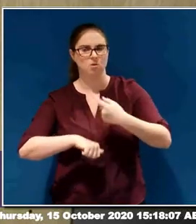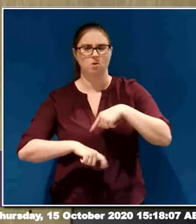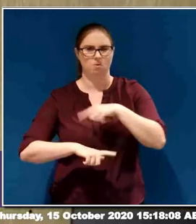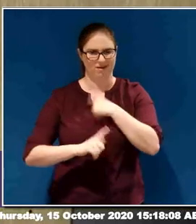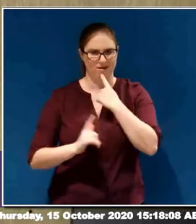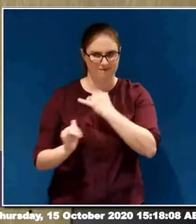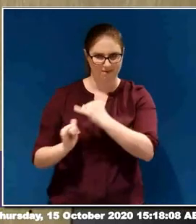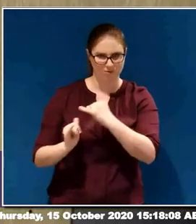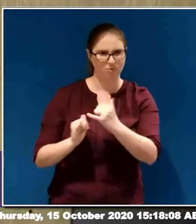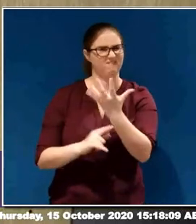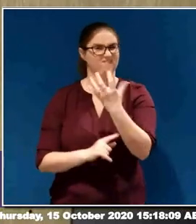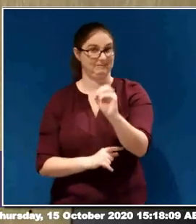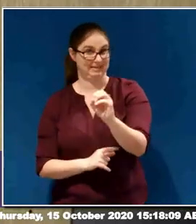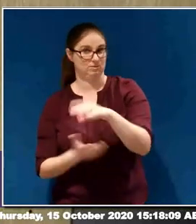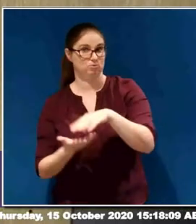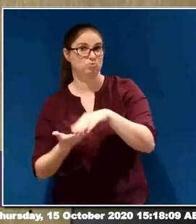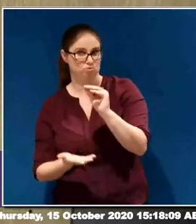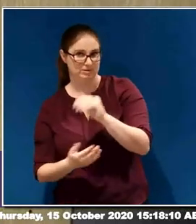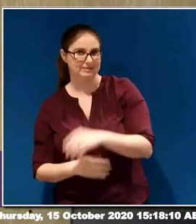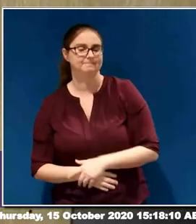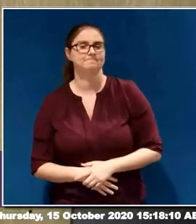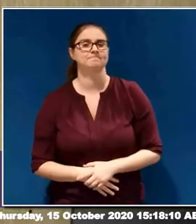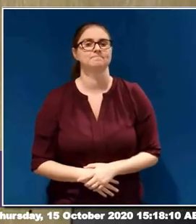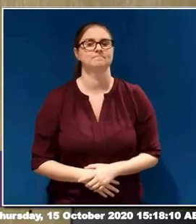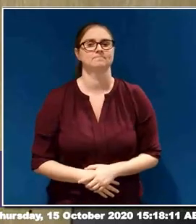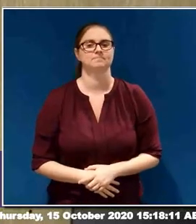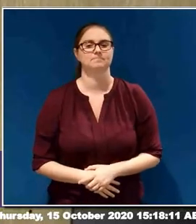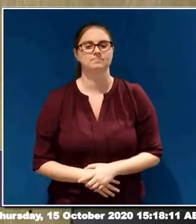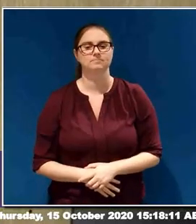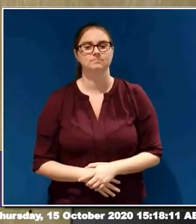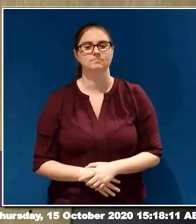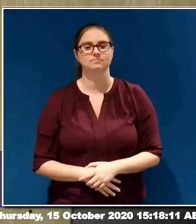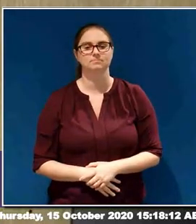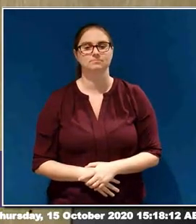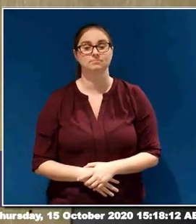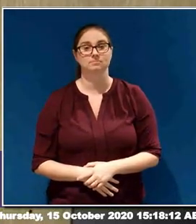What we found, when we talked to them, which actually worked out pretty good